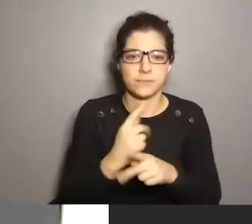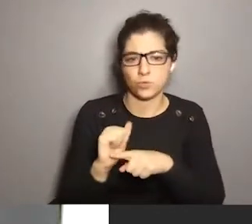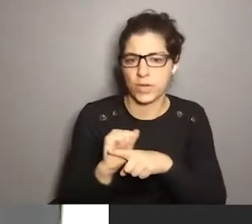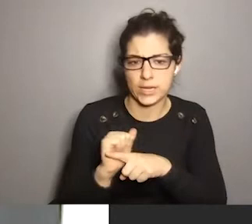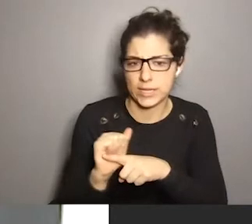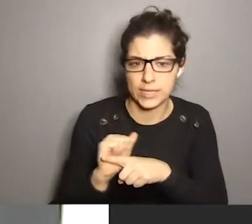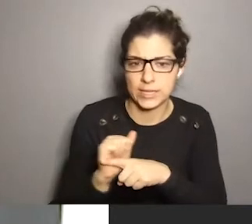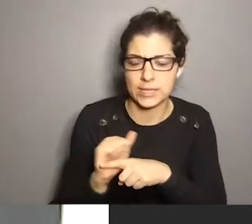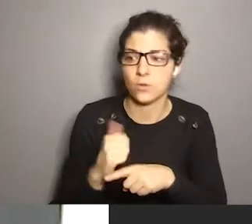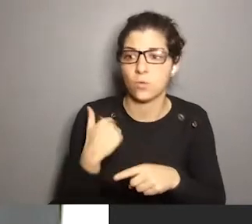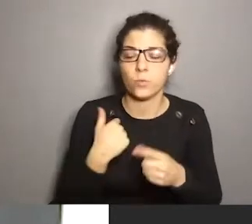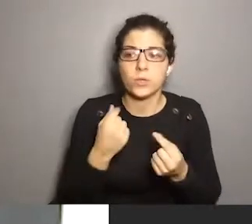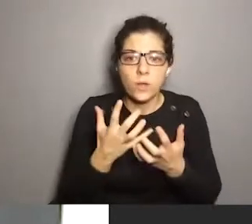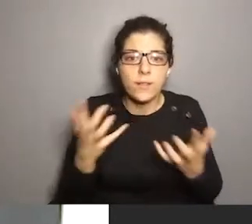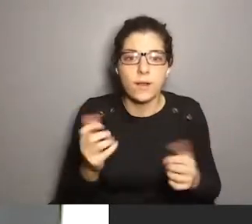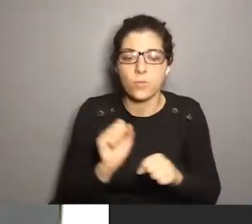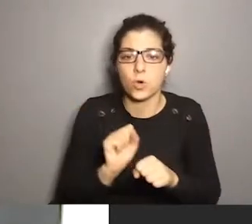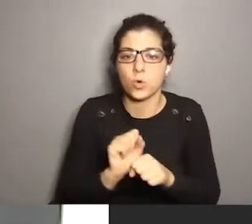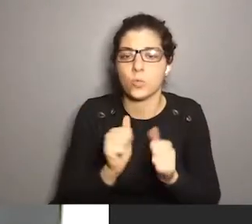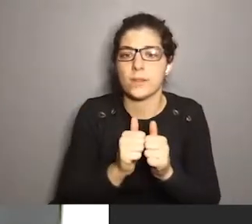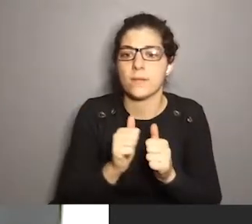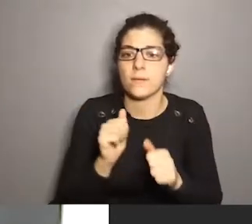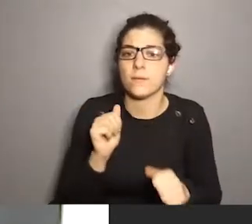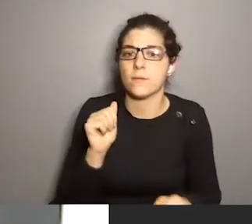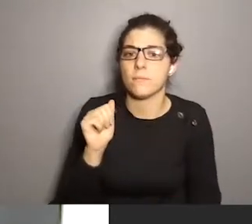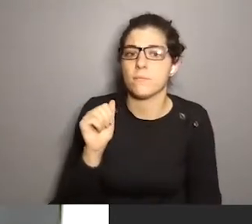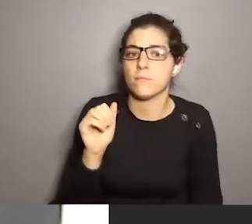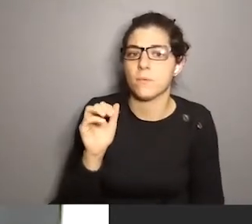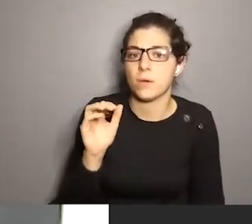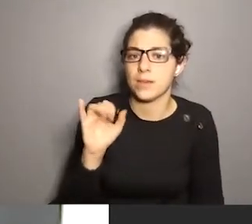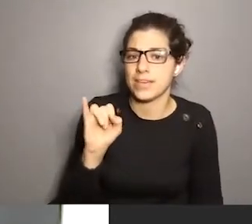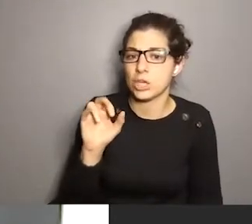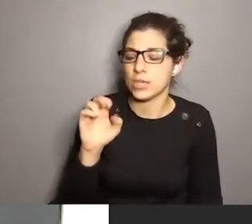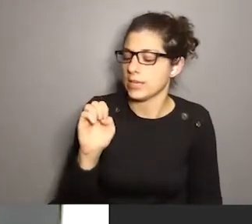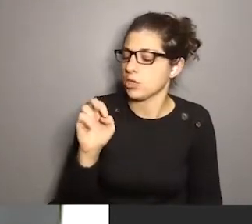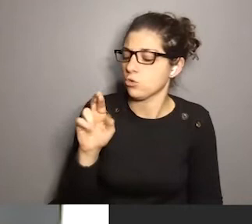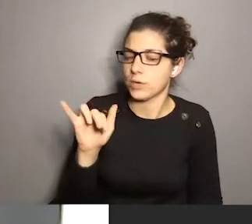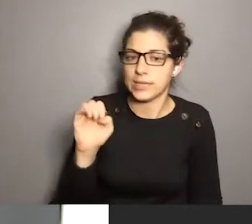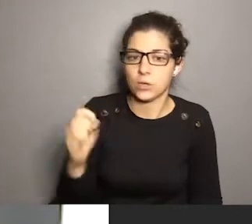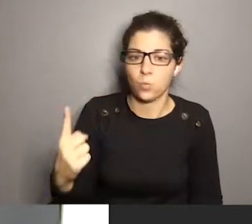We do a lot of work with the BOCES- Erie1, Erie2, and CA BOCES.